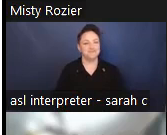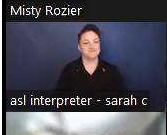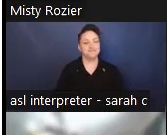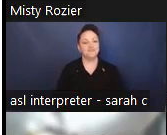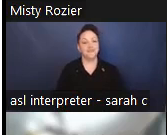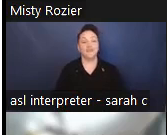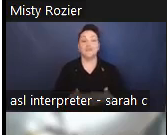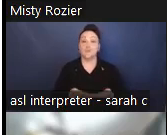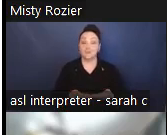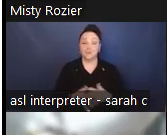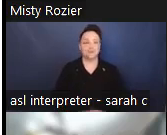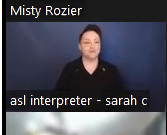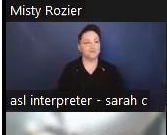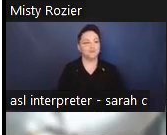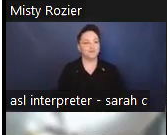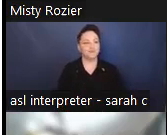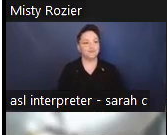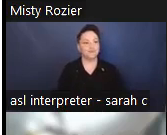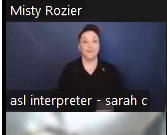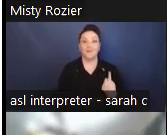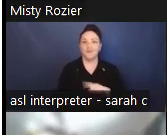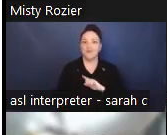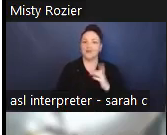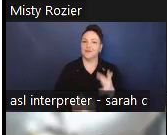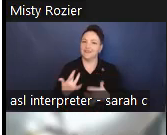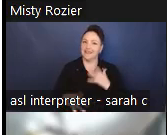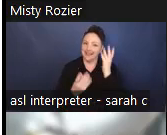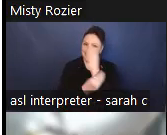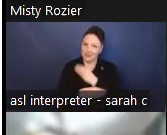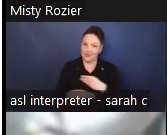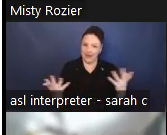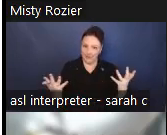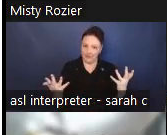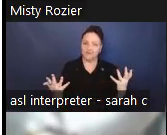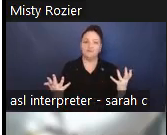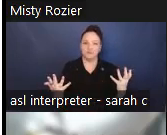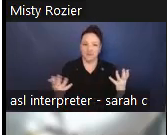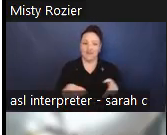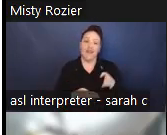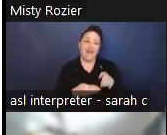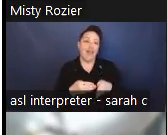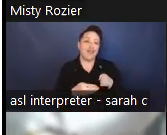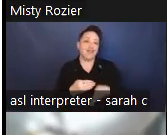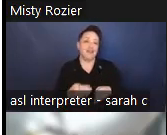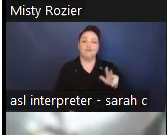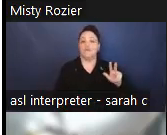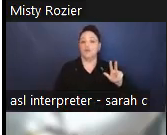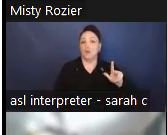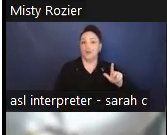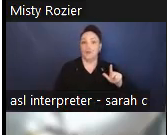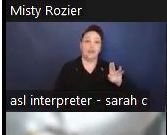So we are excited to announce that as of the end of the biennium we were successful in